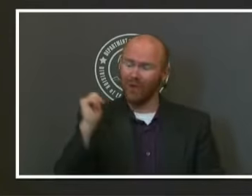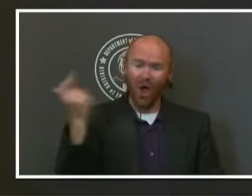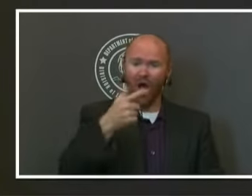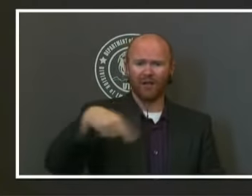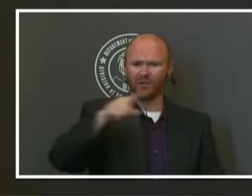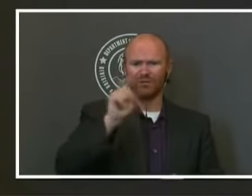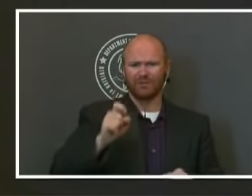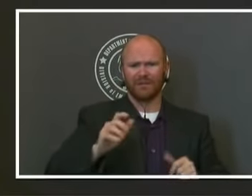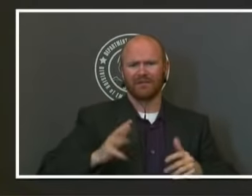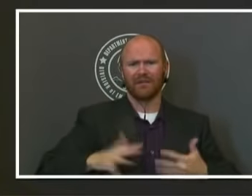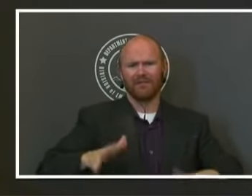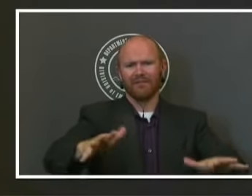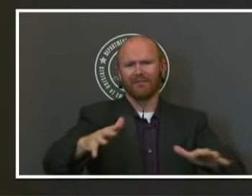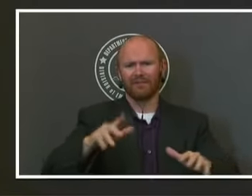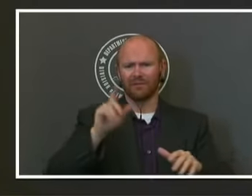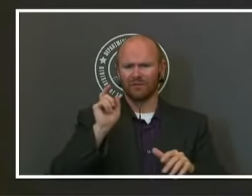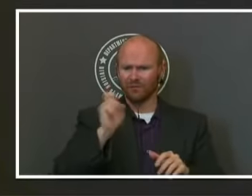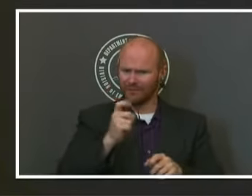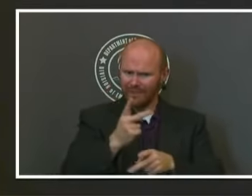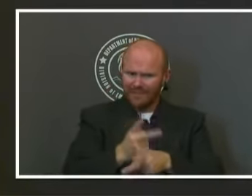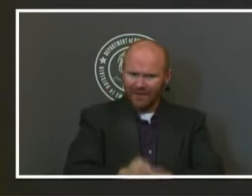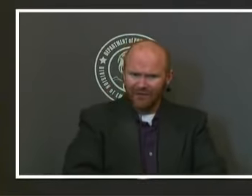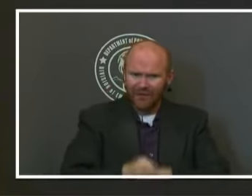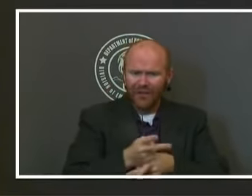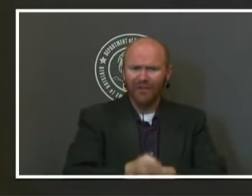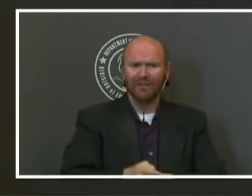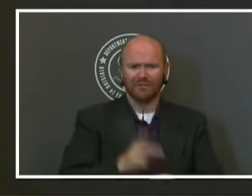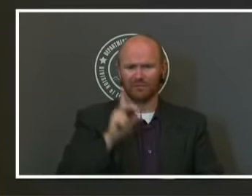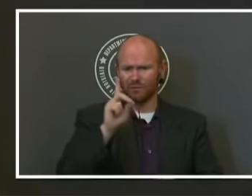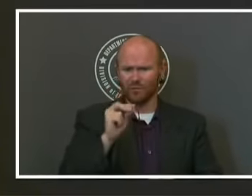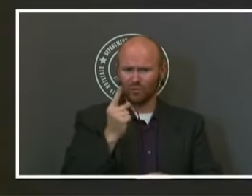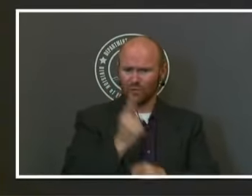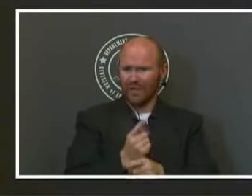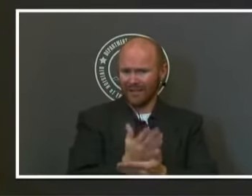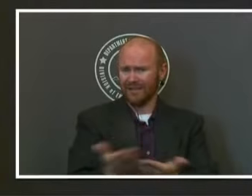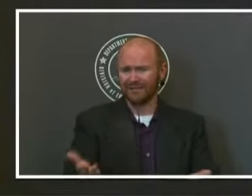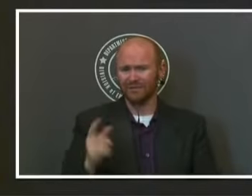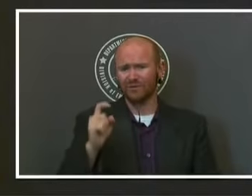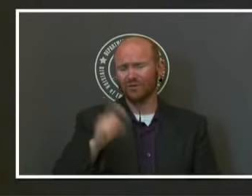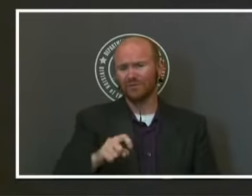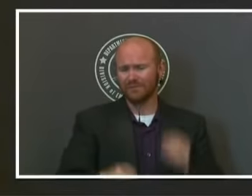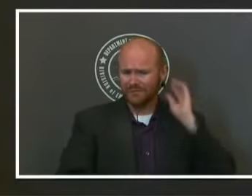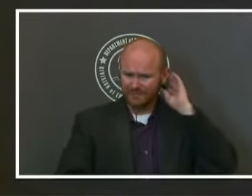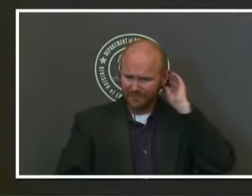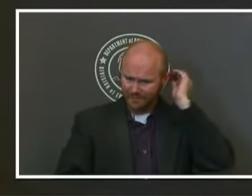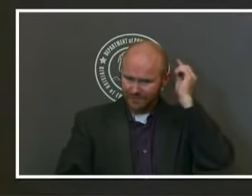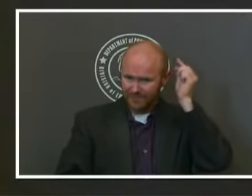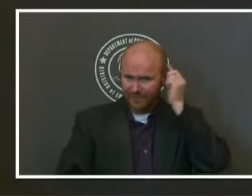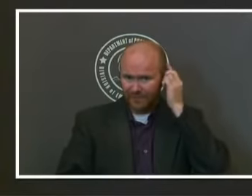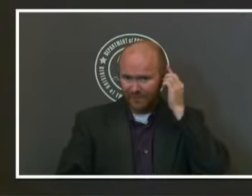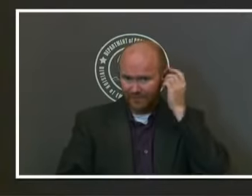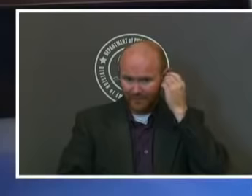need to take our steps to be